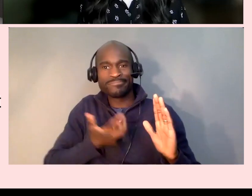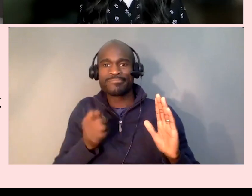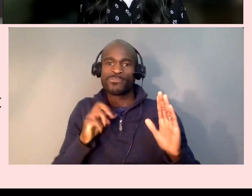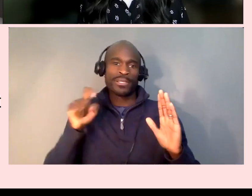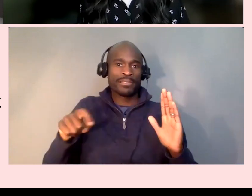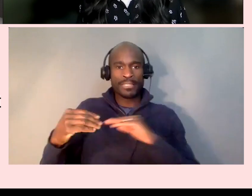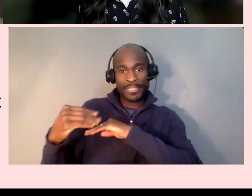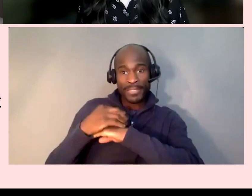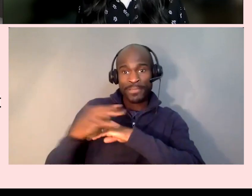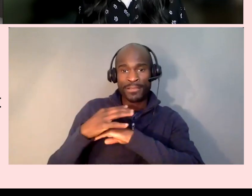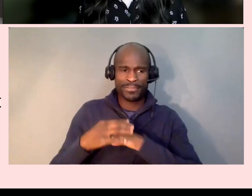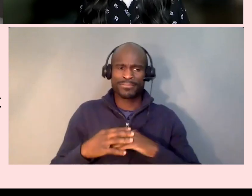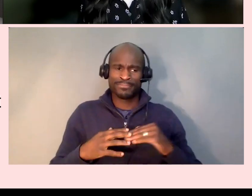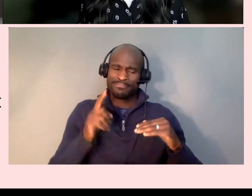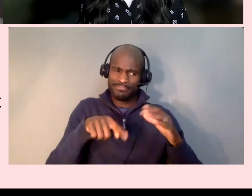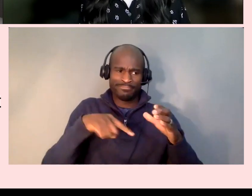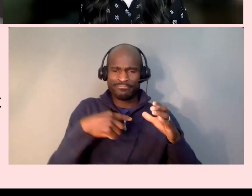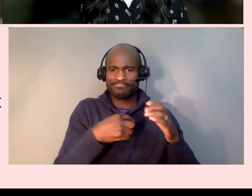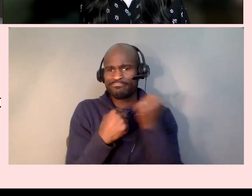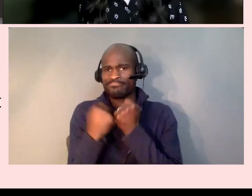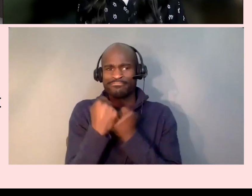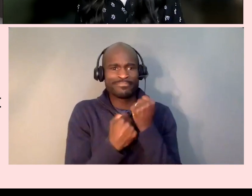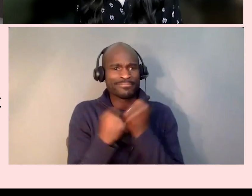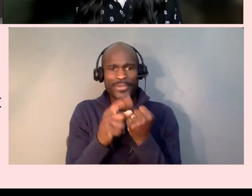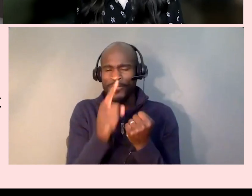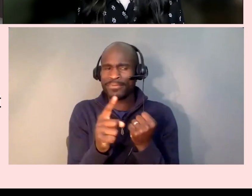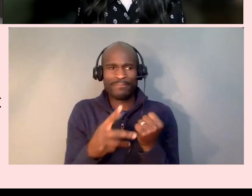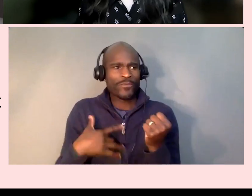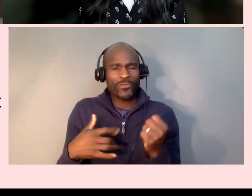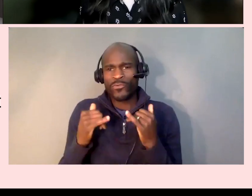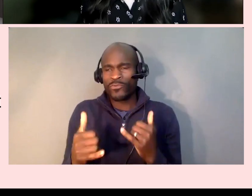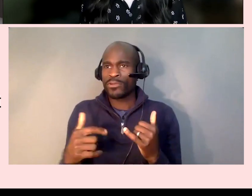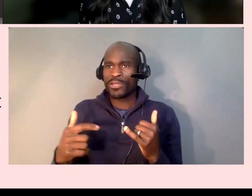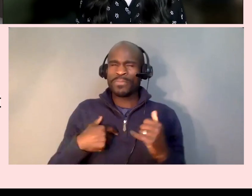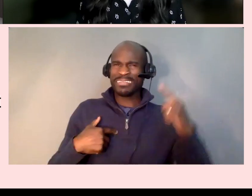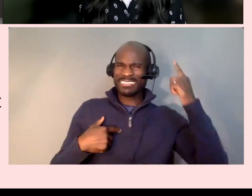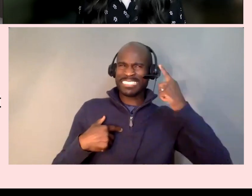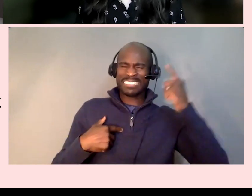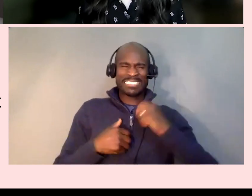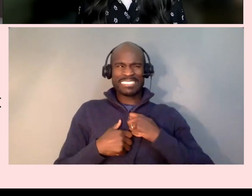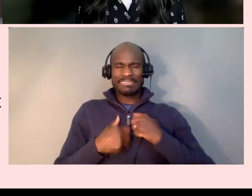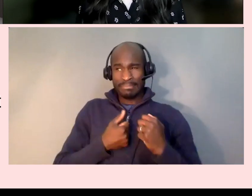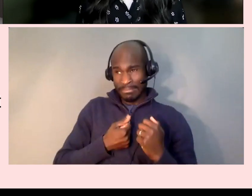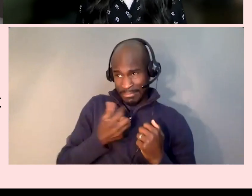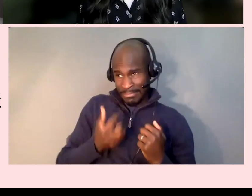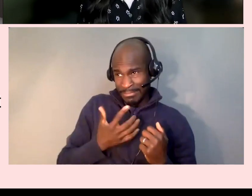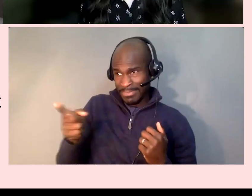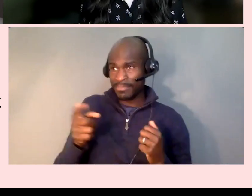really great and validating and just a very good time uh to have them around because it's just nice